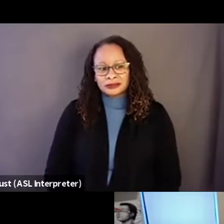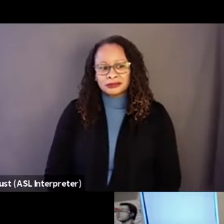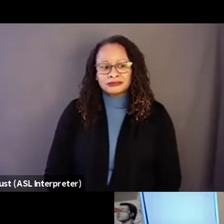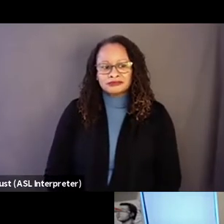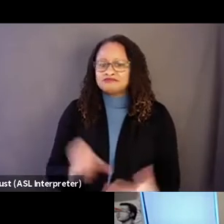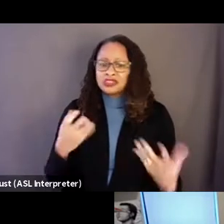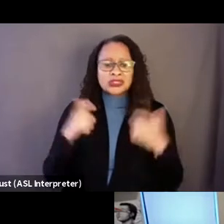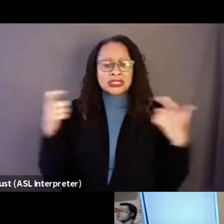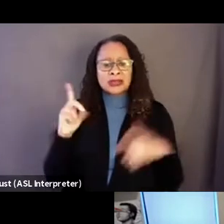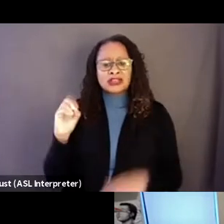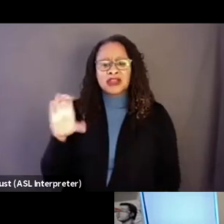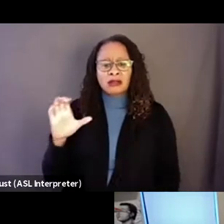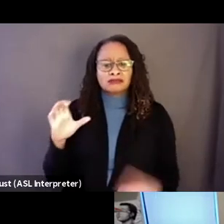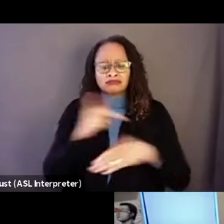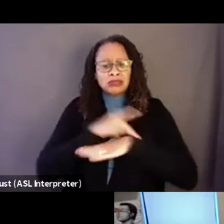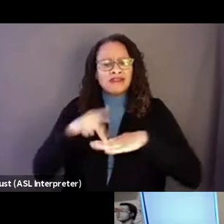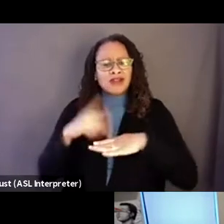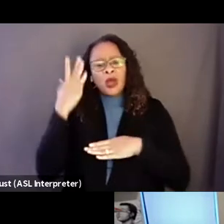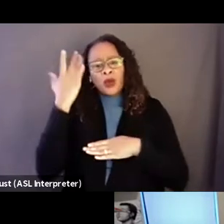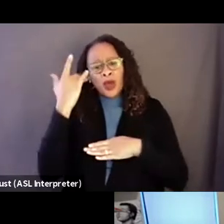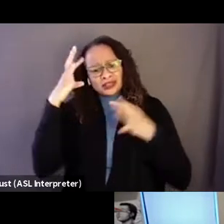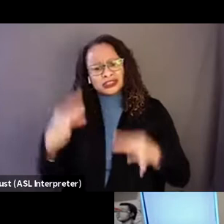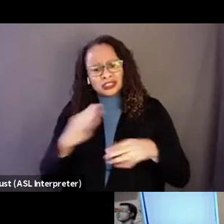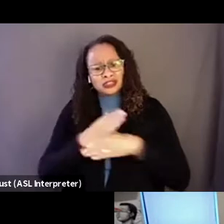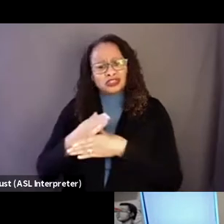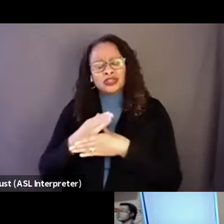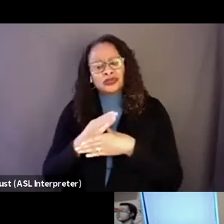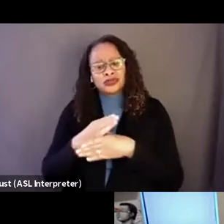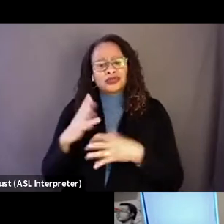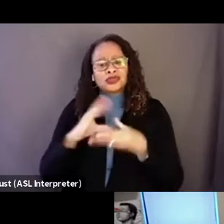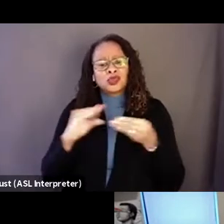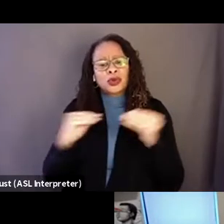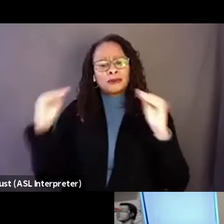why you decided to share your story even more. Yes.